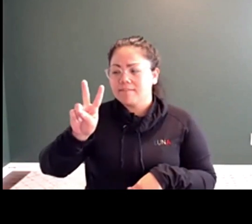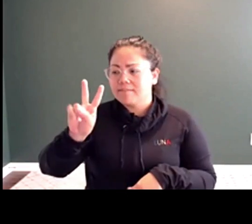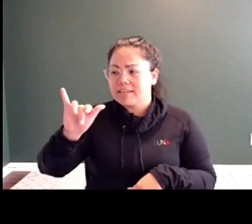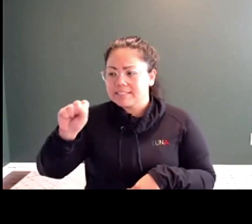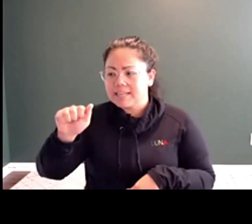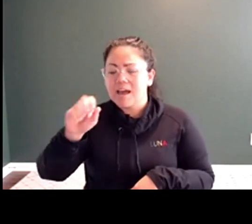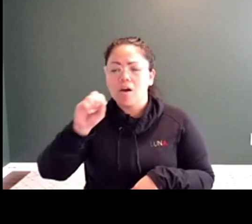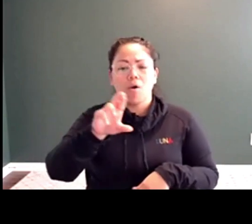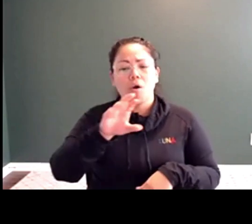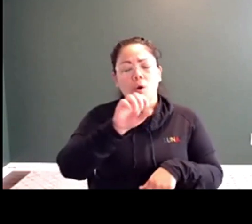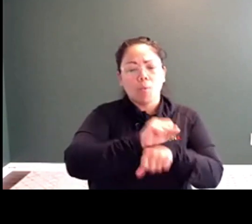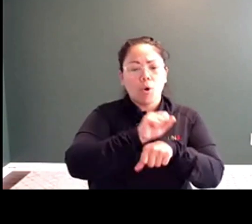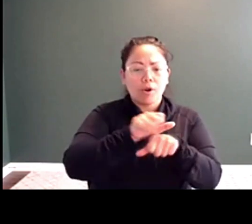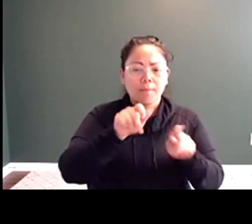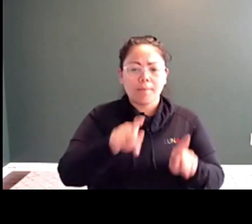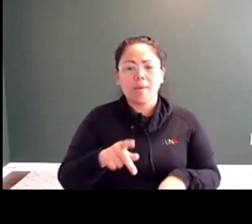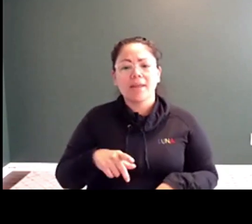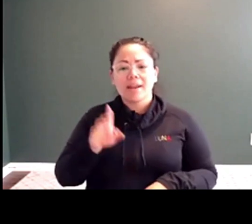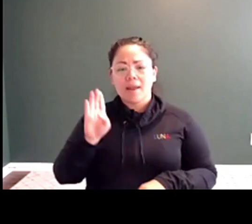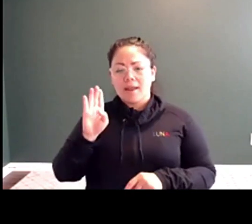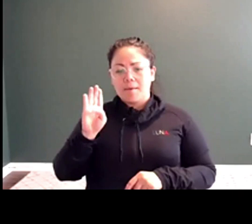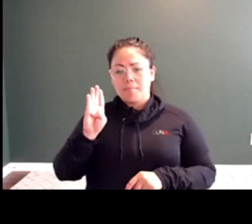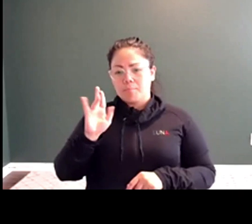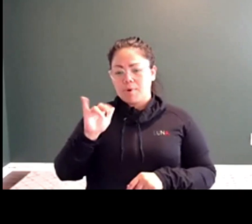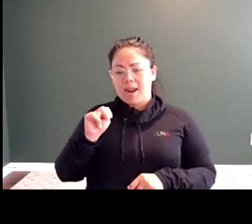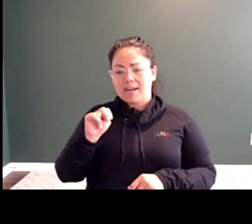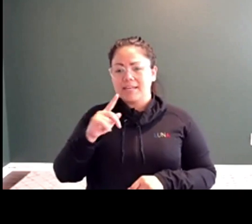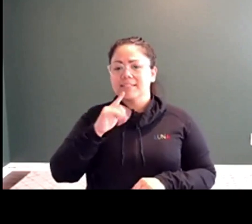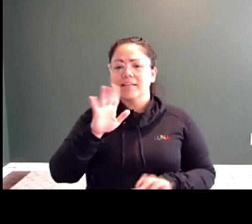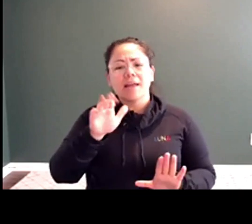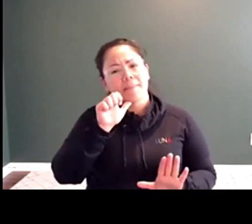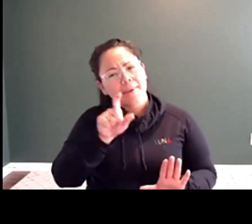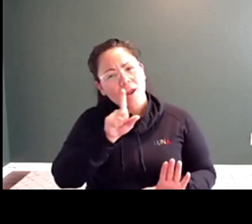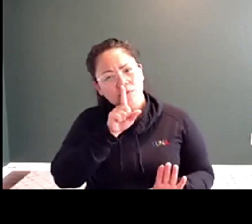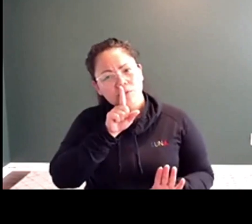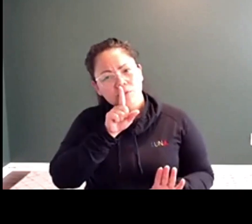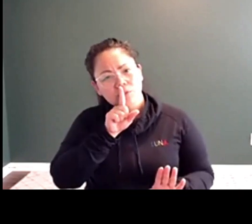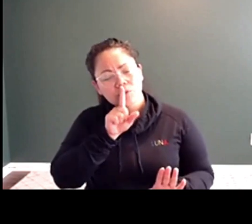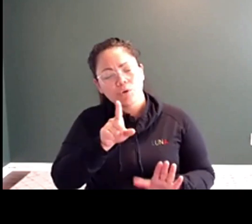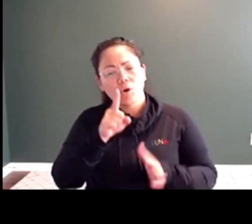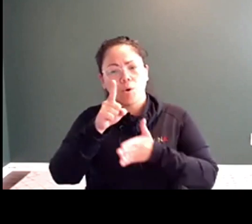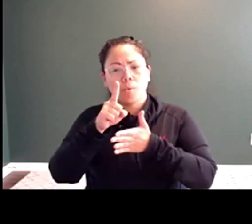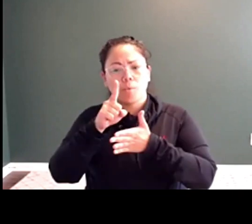So one of the things that you might be thinking about, I'm not exactly sure what the intent of the question is,